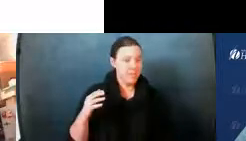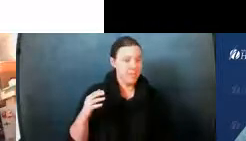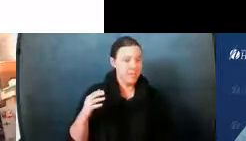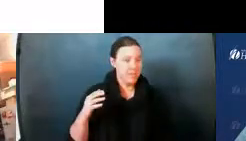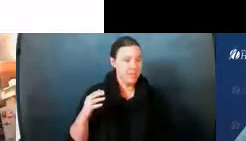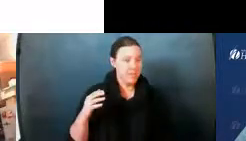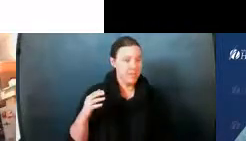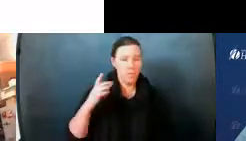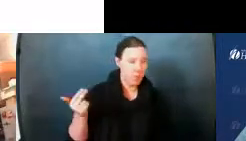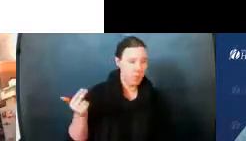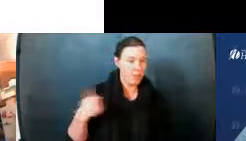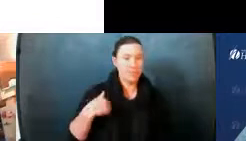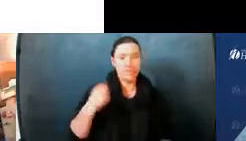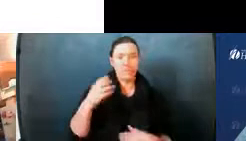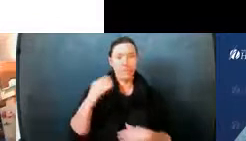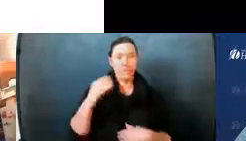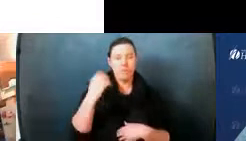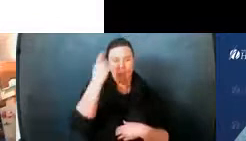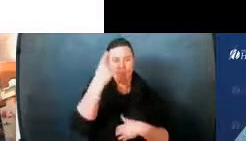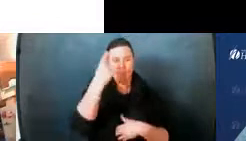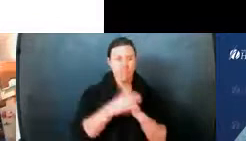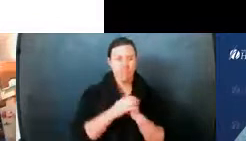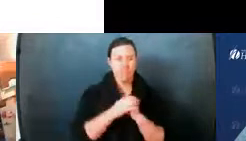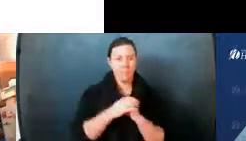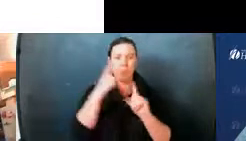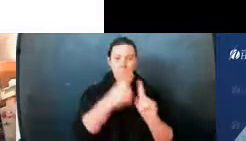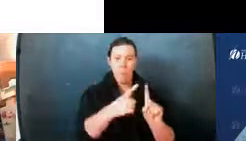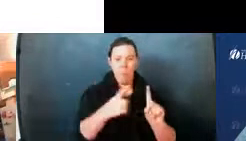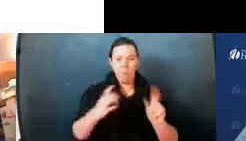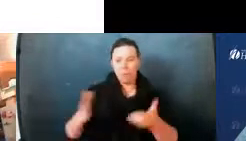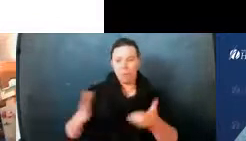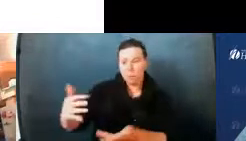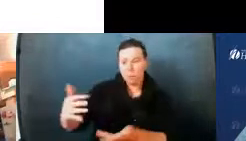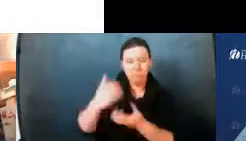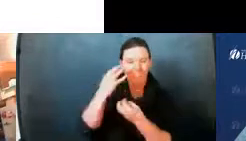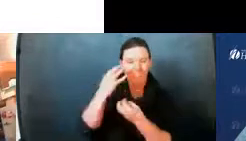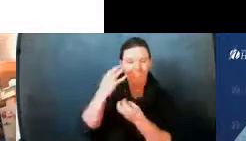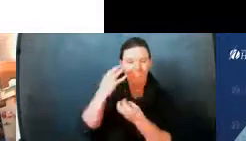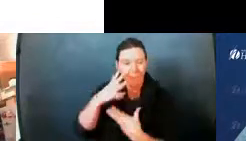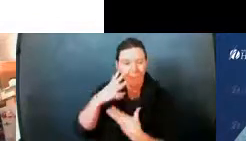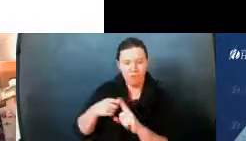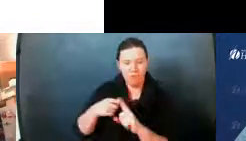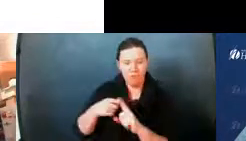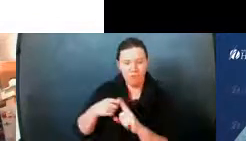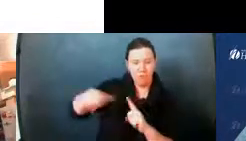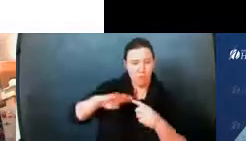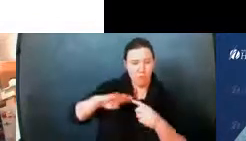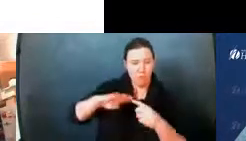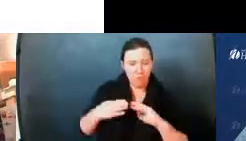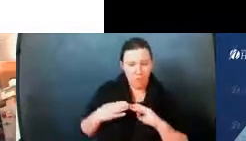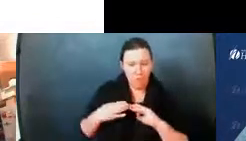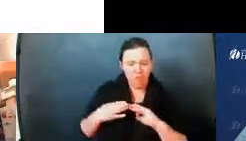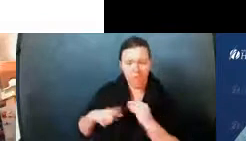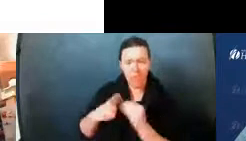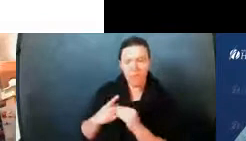we're trying to gather information from the community about stories, about people accessing healthcare,